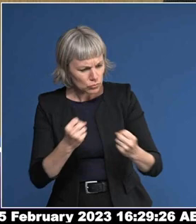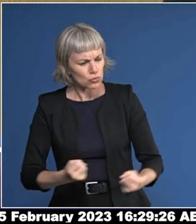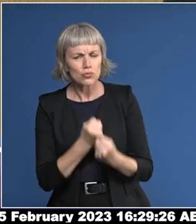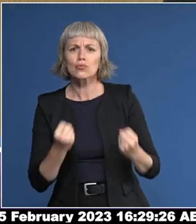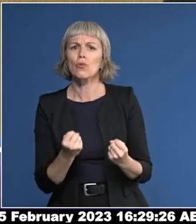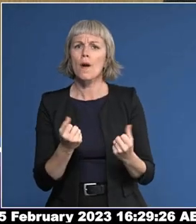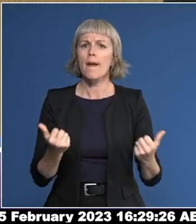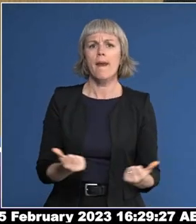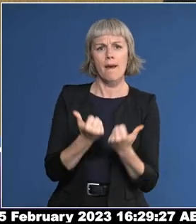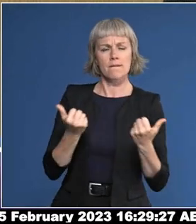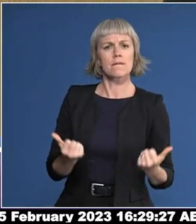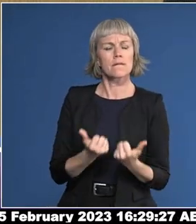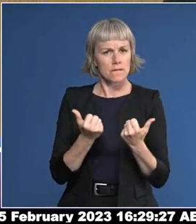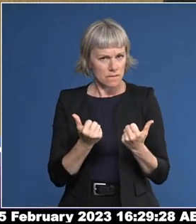robust enough to be able to meet those audit requirements.